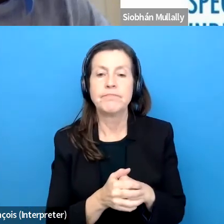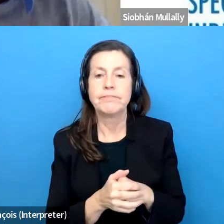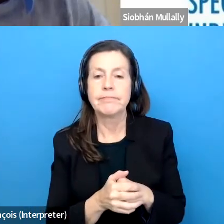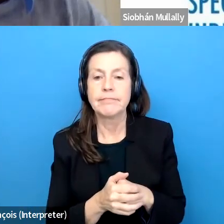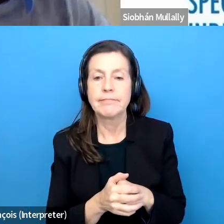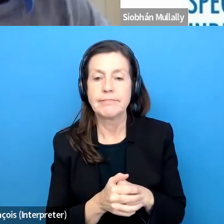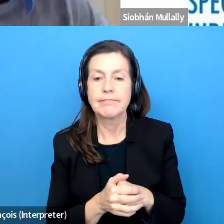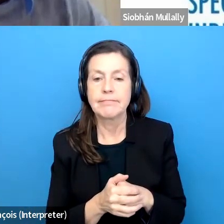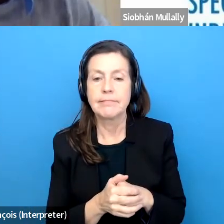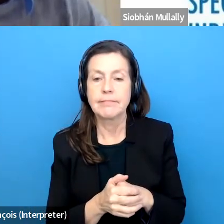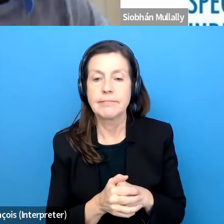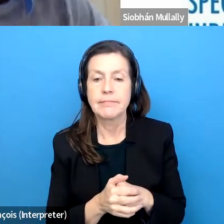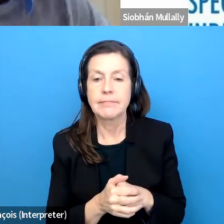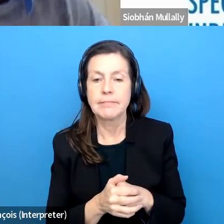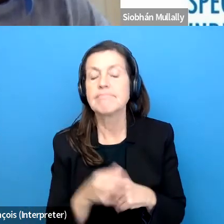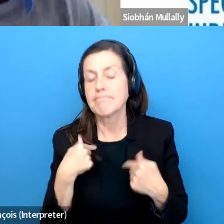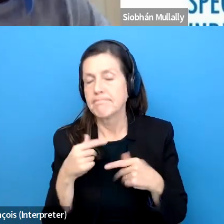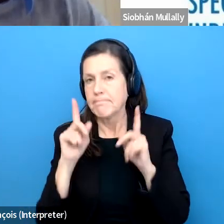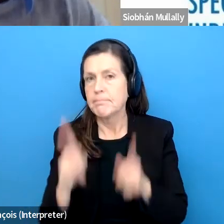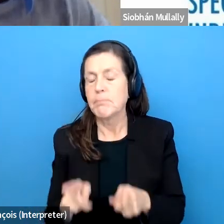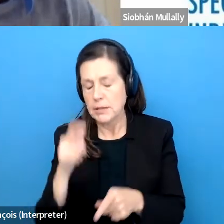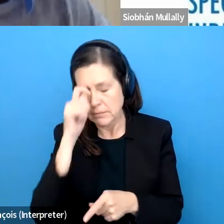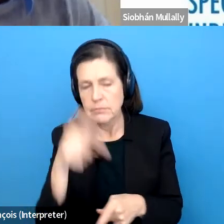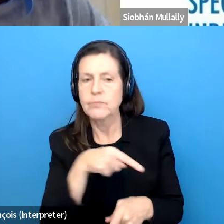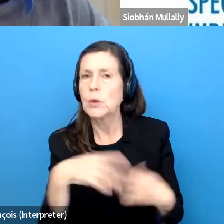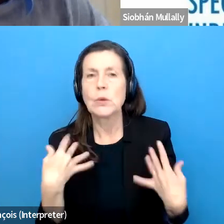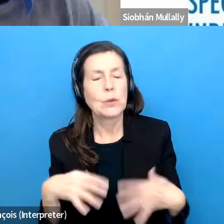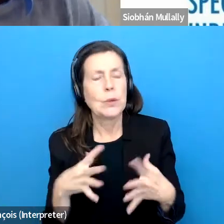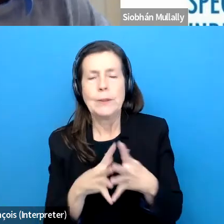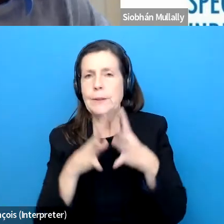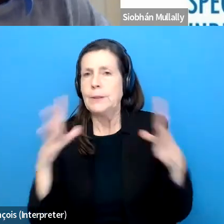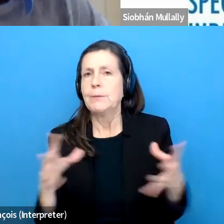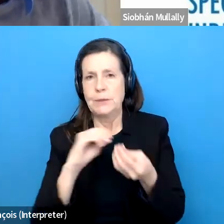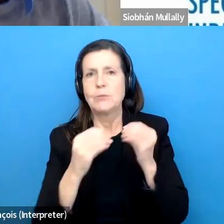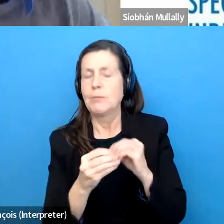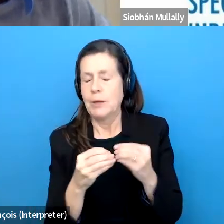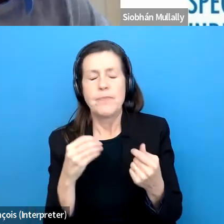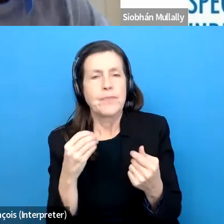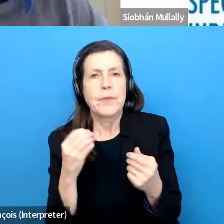and we need to recognize the urgency and the importance of this work. Thank you.